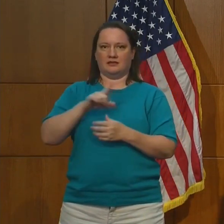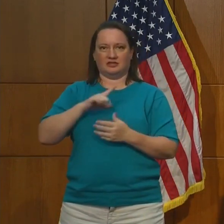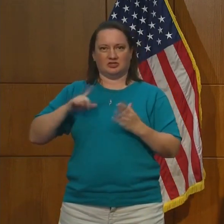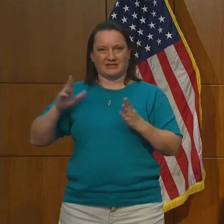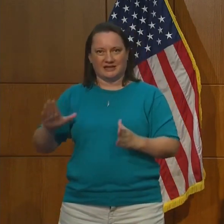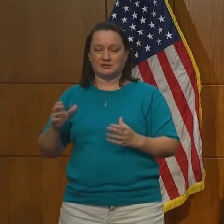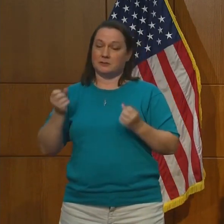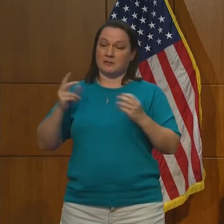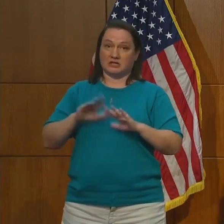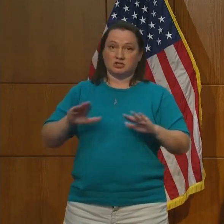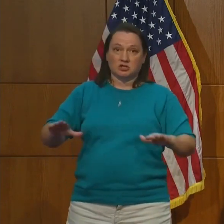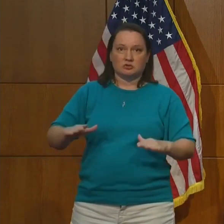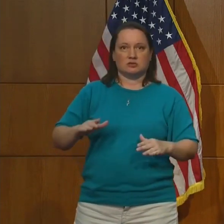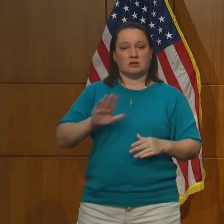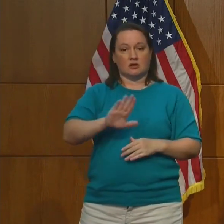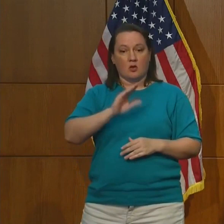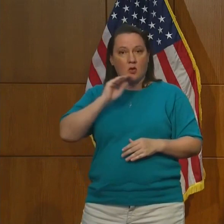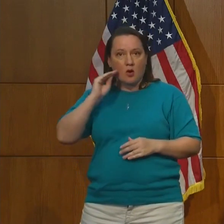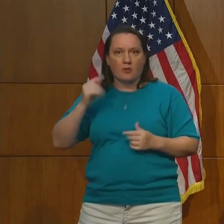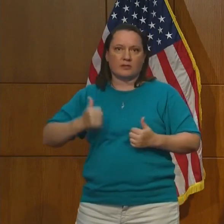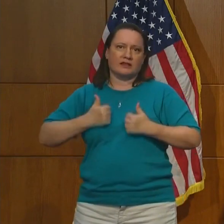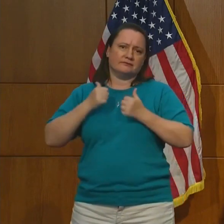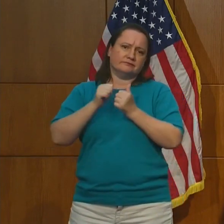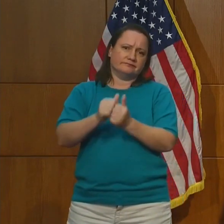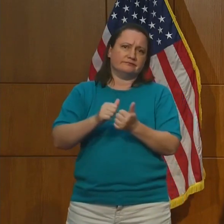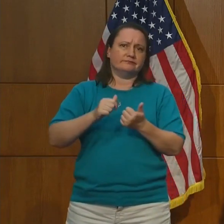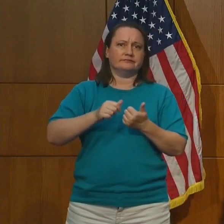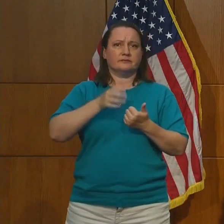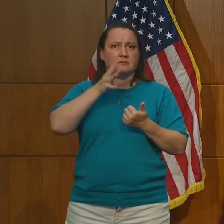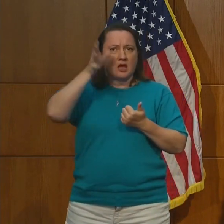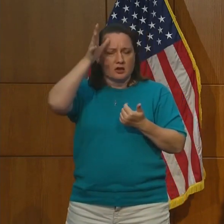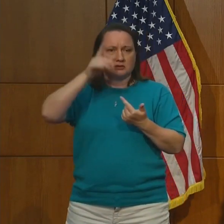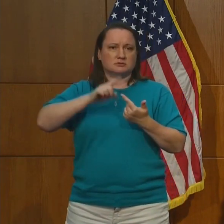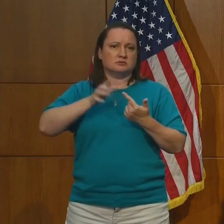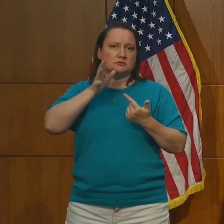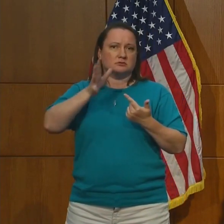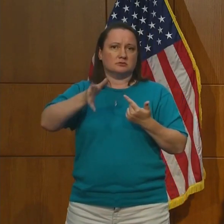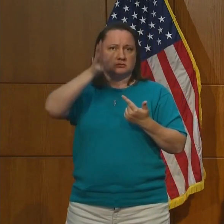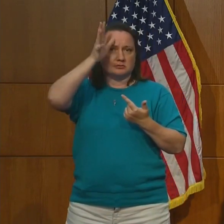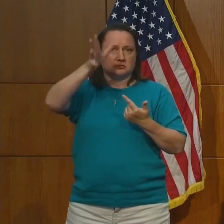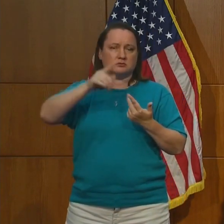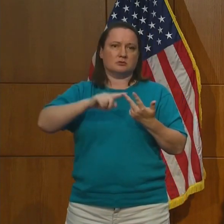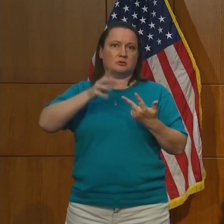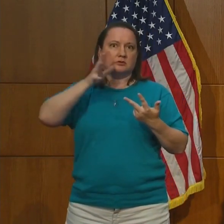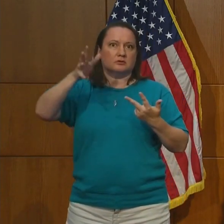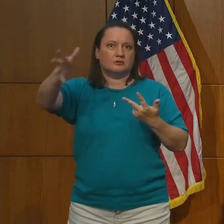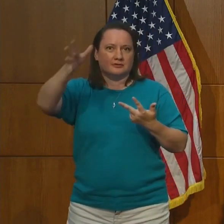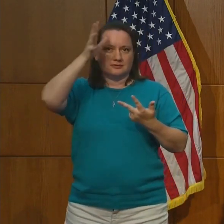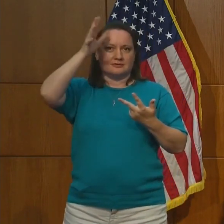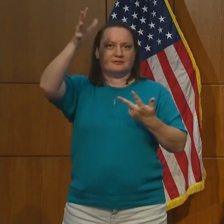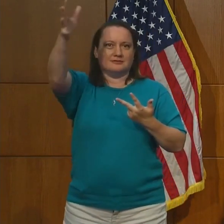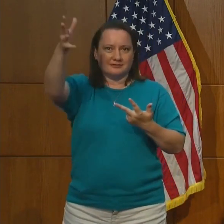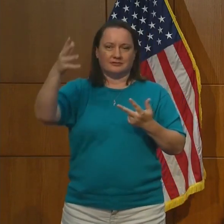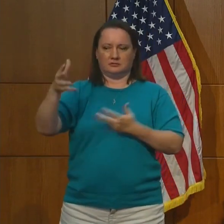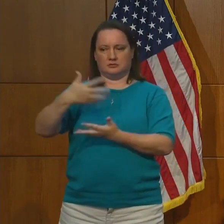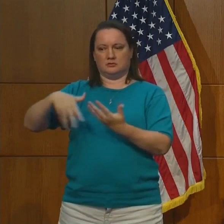OUR LARGEST THIS MORNING WHEN WE MET WITH DR BROOKS A LOT OF THE SHORT LIVED AT HOME WITH